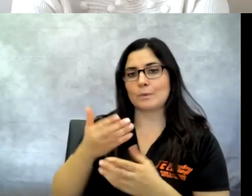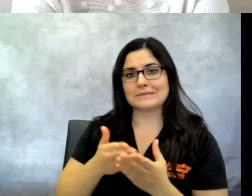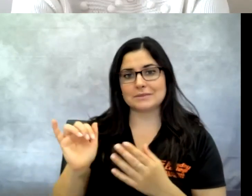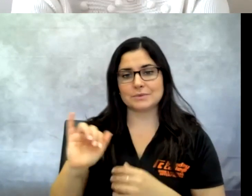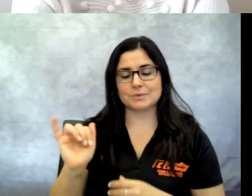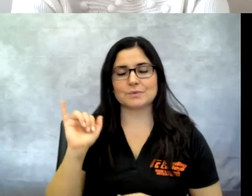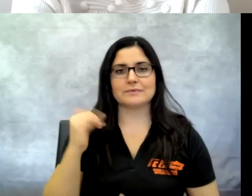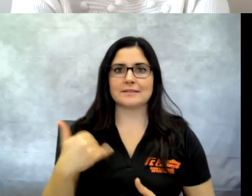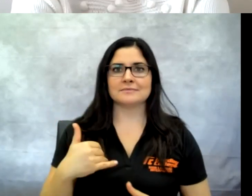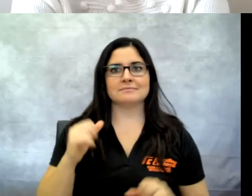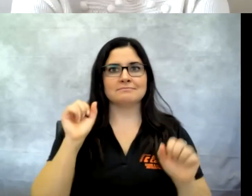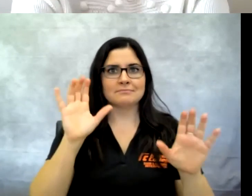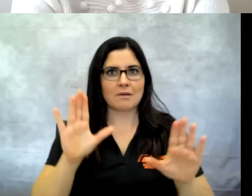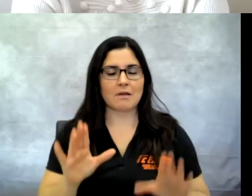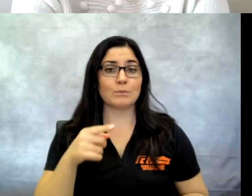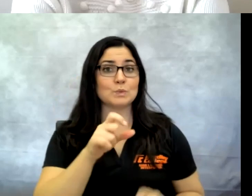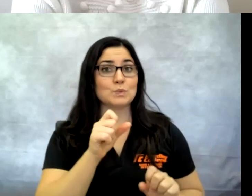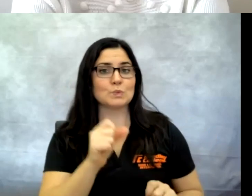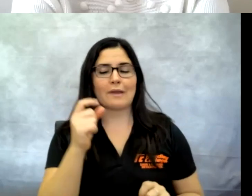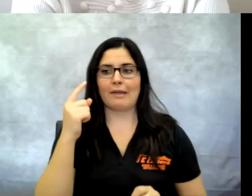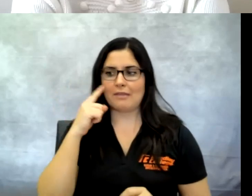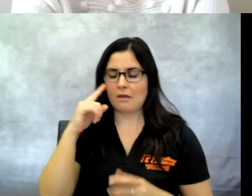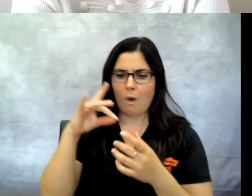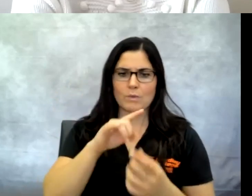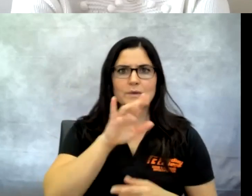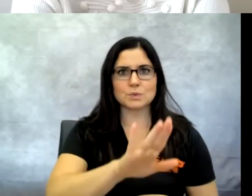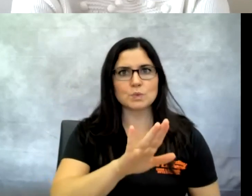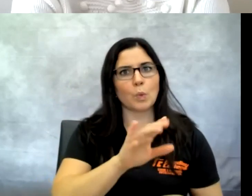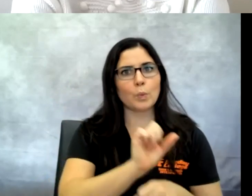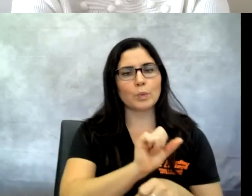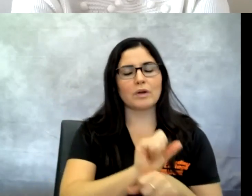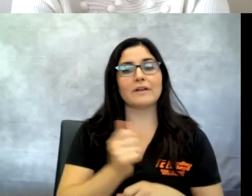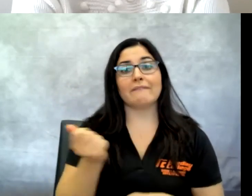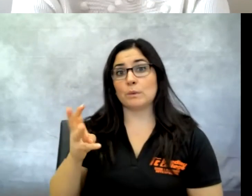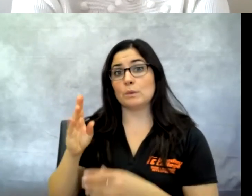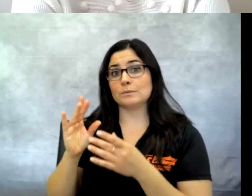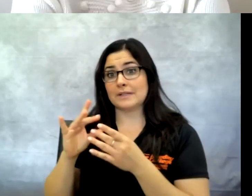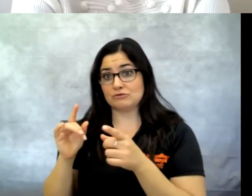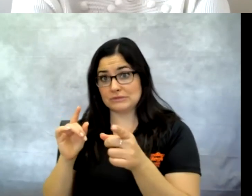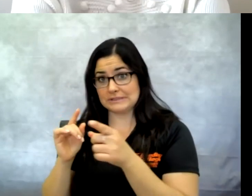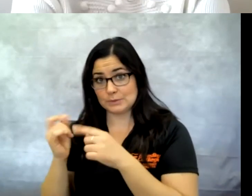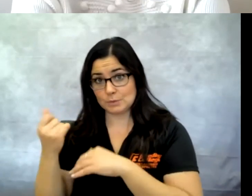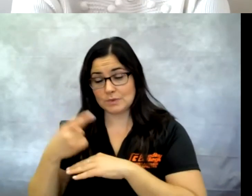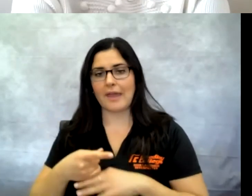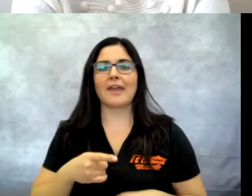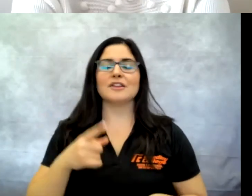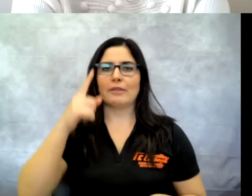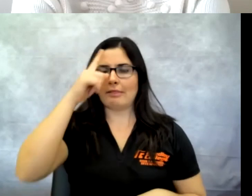You know, just I think a couple of the presenters mentioned this. It gets gets the juices flowing. It makes you think, how can I redo a course?